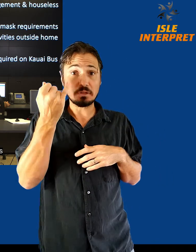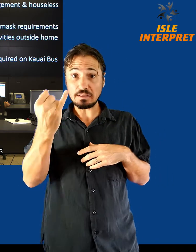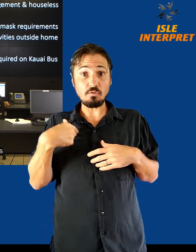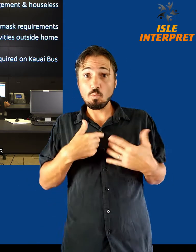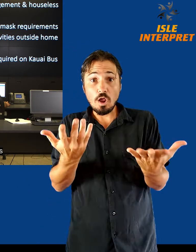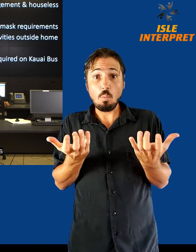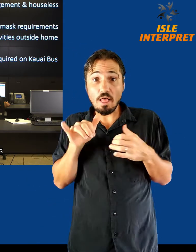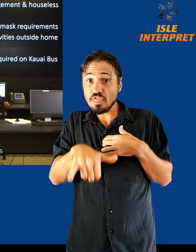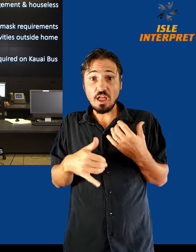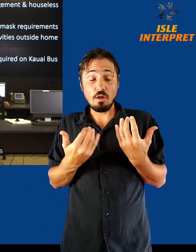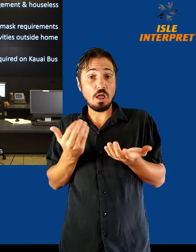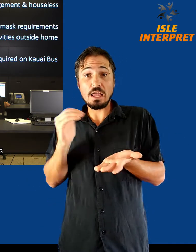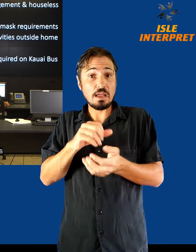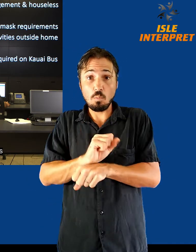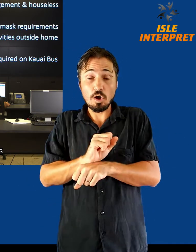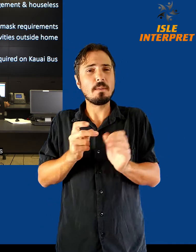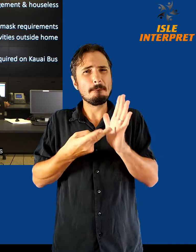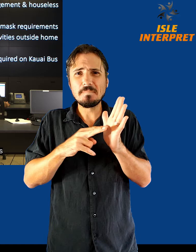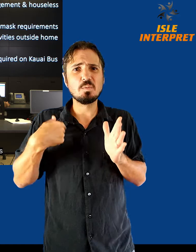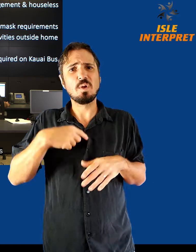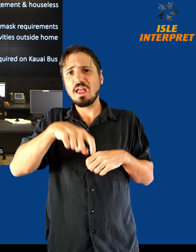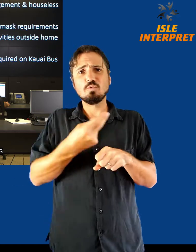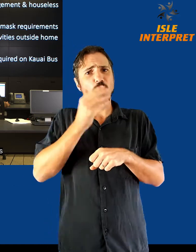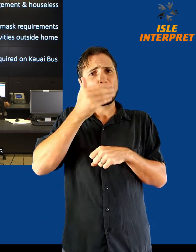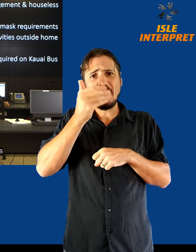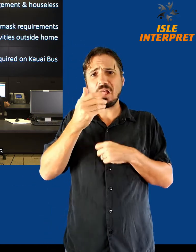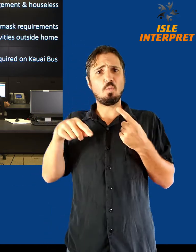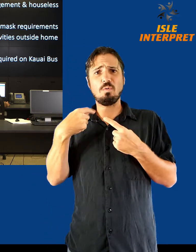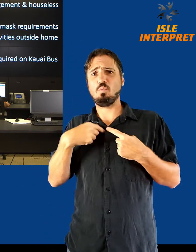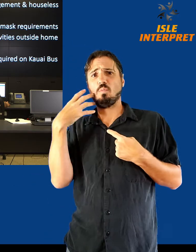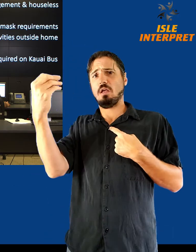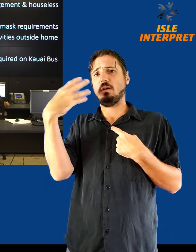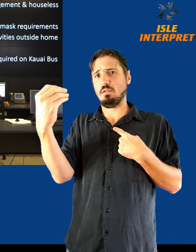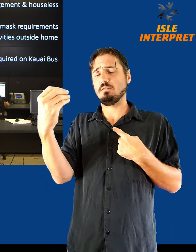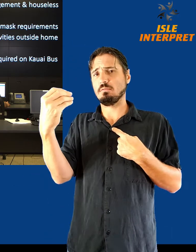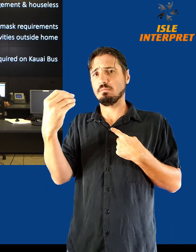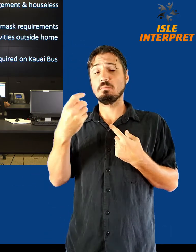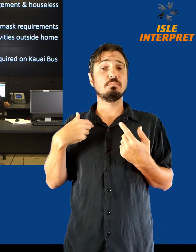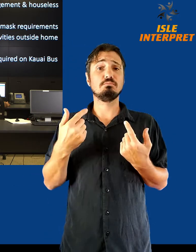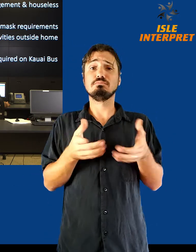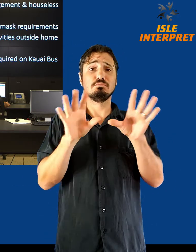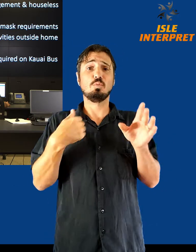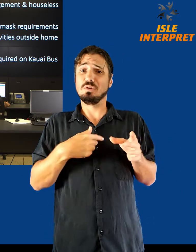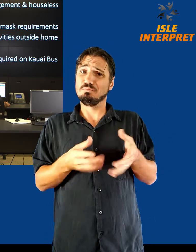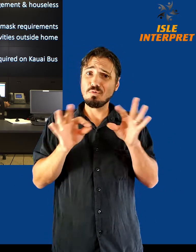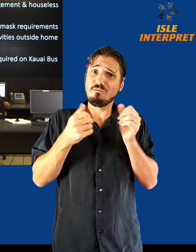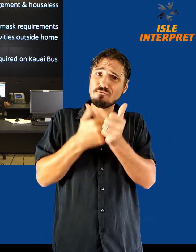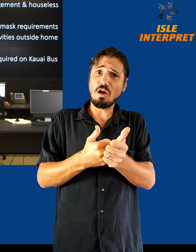wearing masks while outside in public, with limited exceptions continuing to practice social distancing,